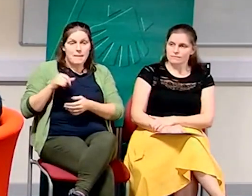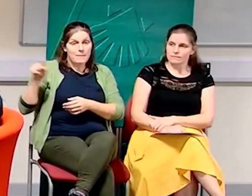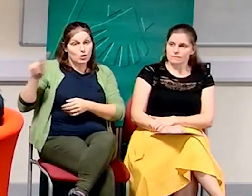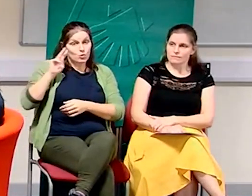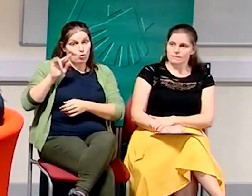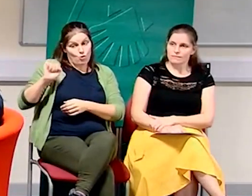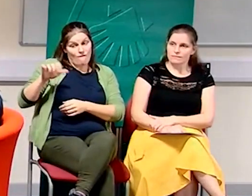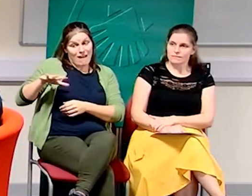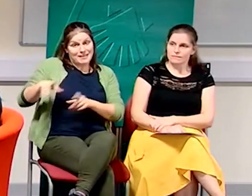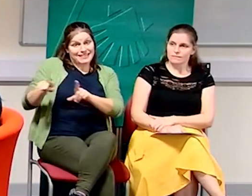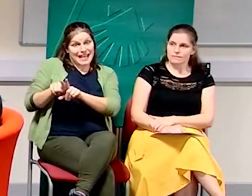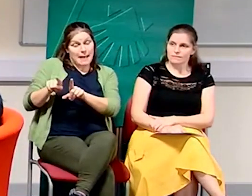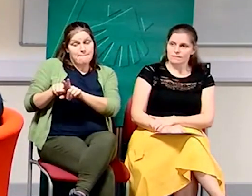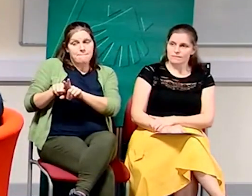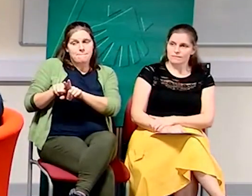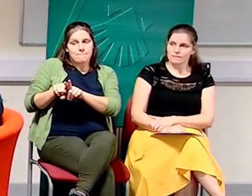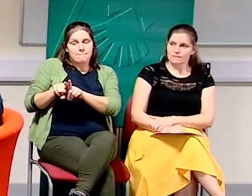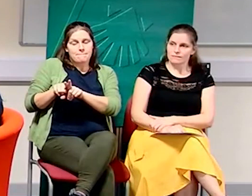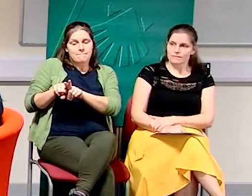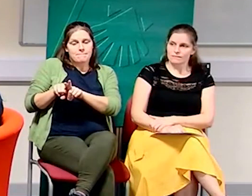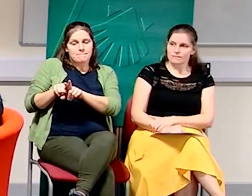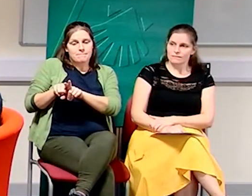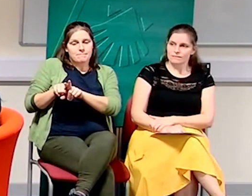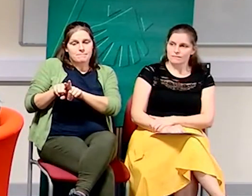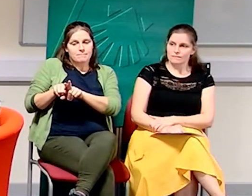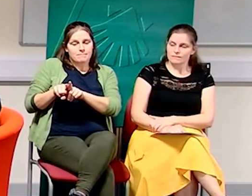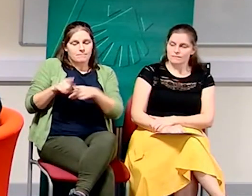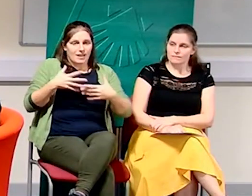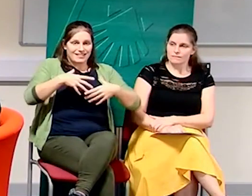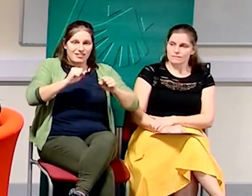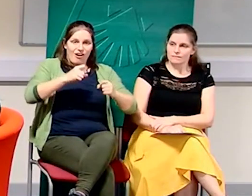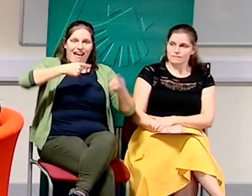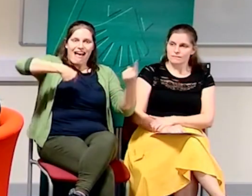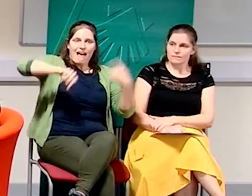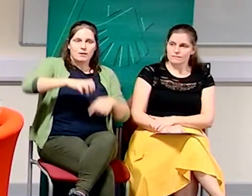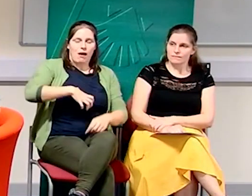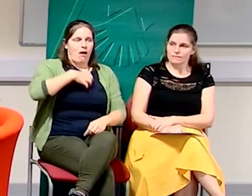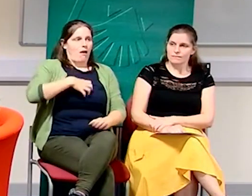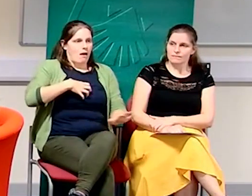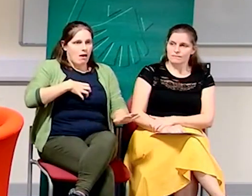were working with during the pandemic but um to begin with everybody was shocked with what was